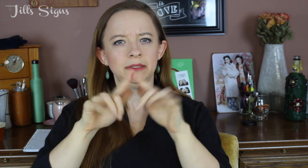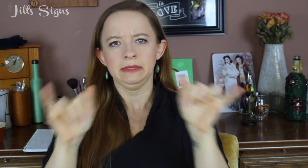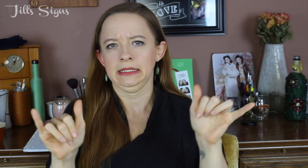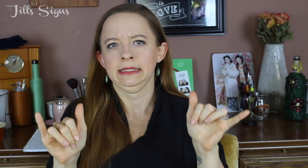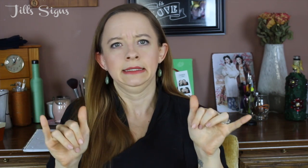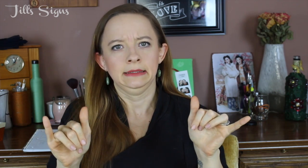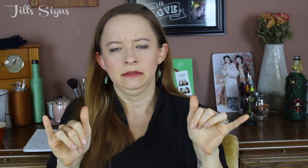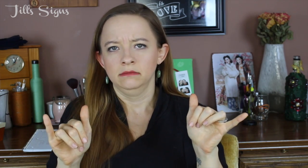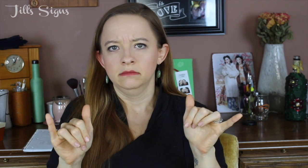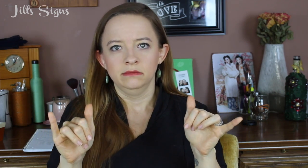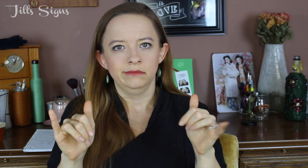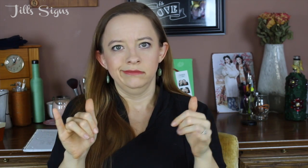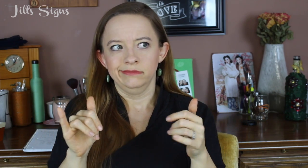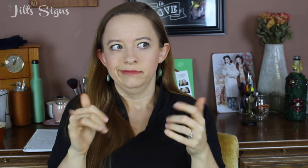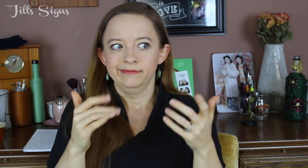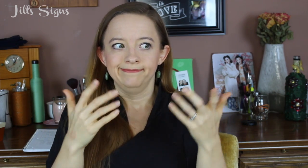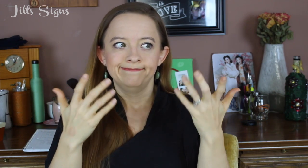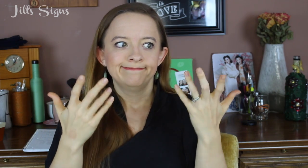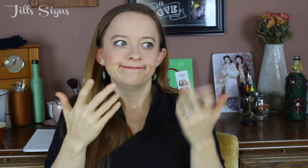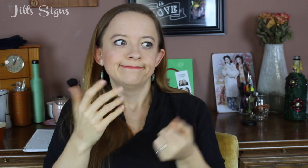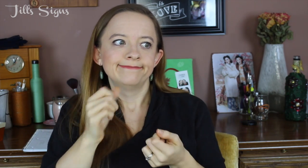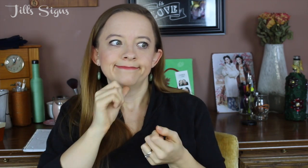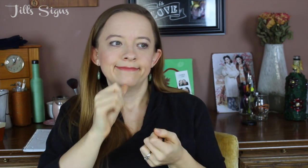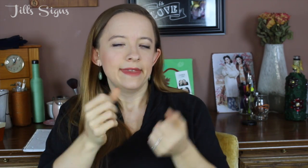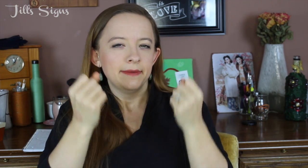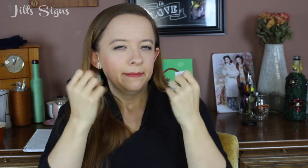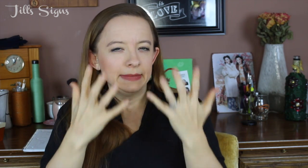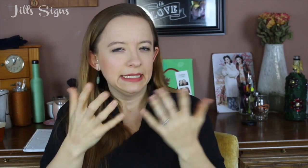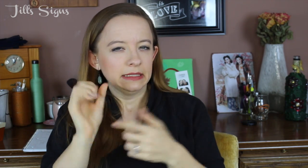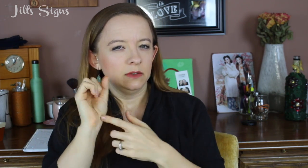typically it's simultaneous. Ummm,